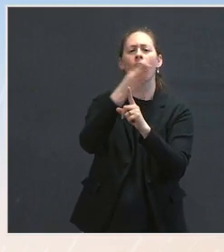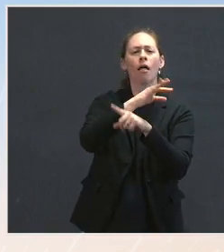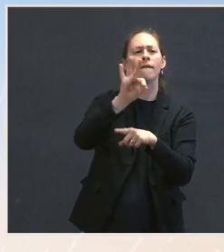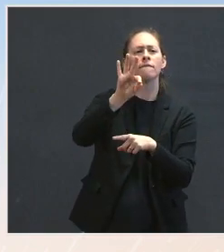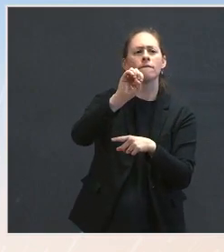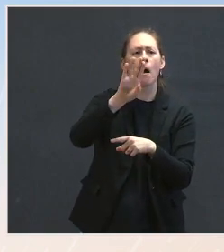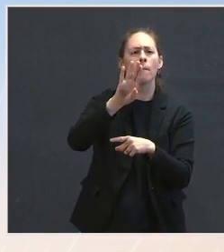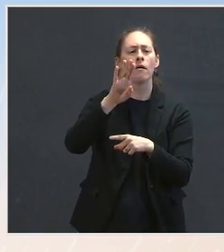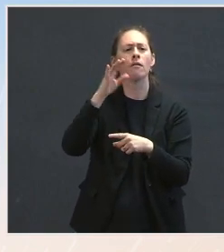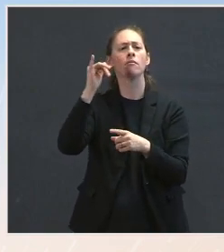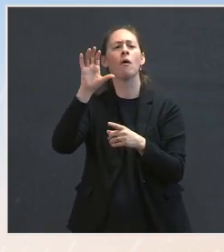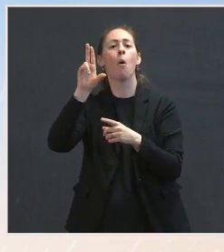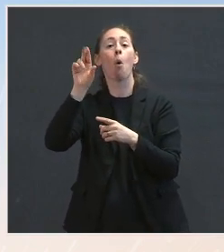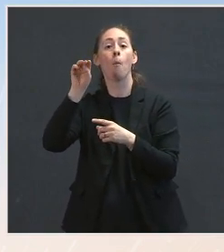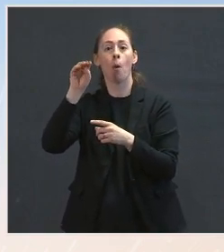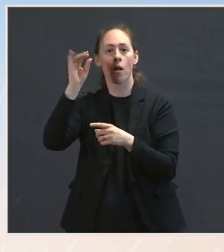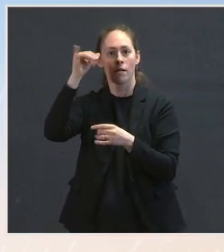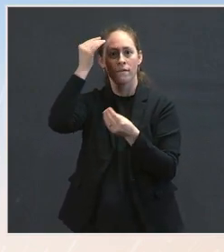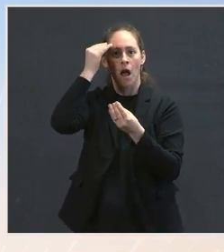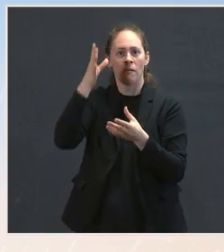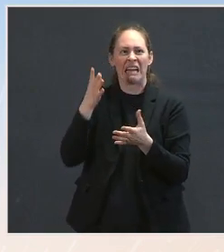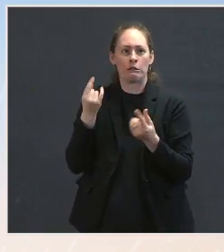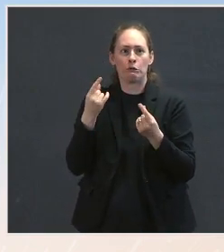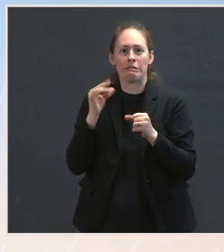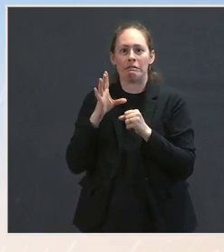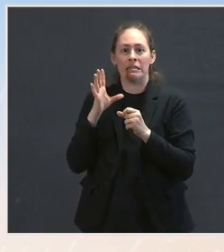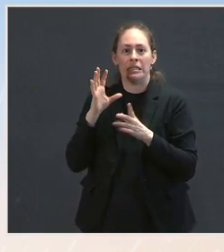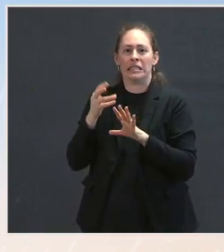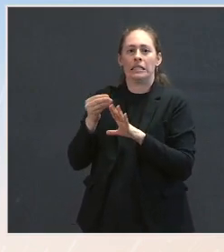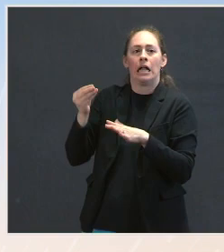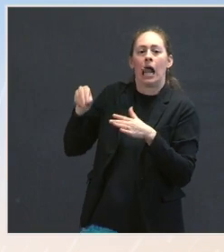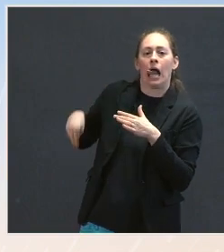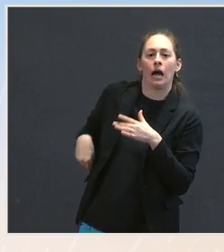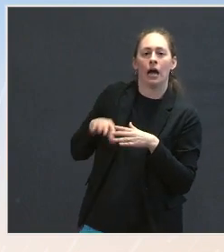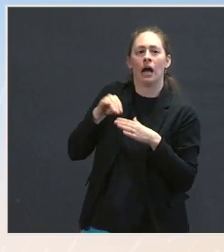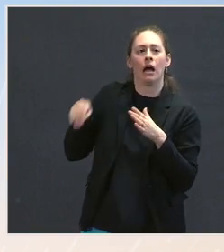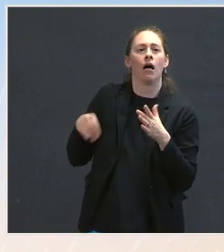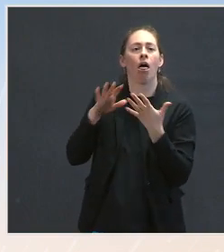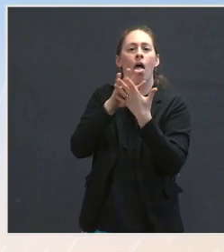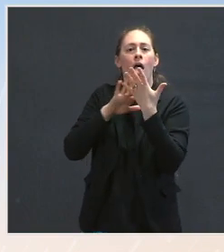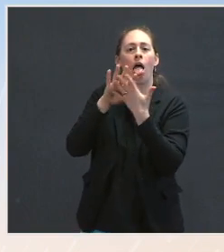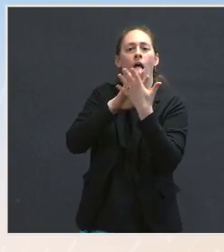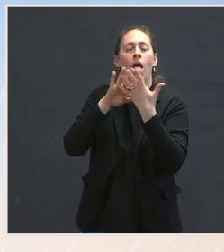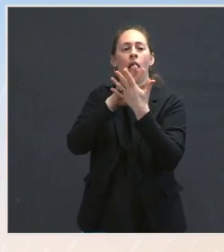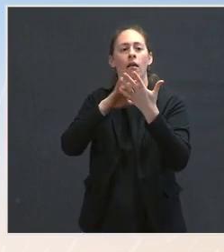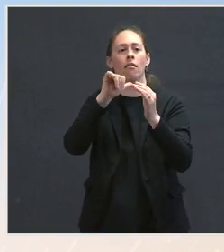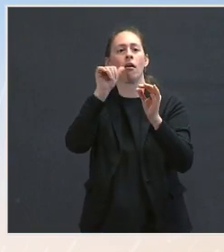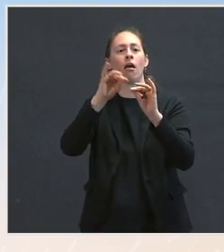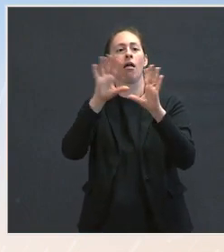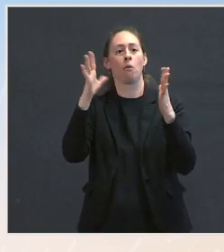who died in hospitals from the public due to the fear that it would be used against them by federal prosecutors.